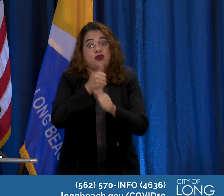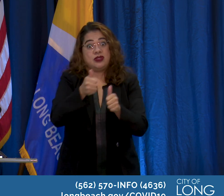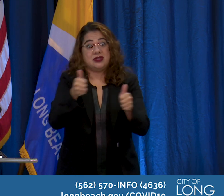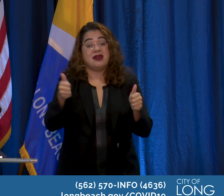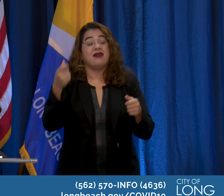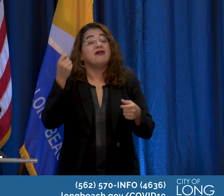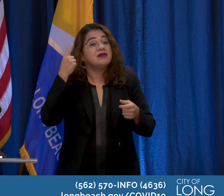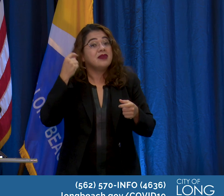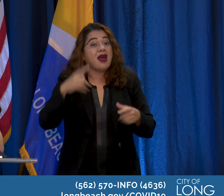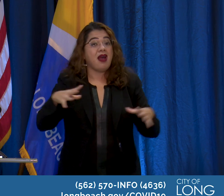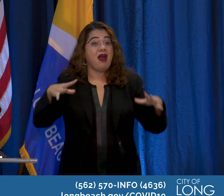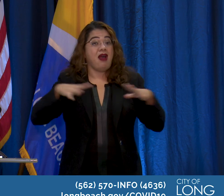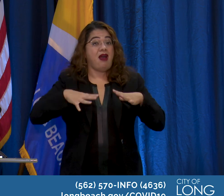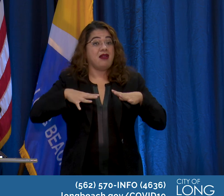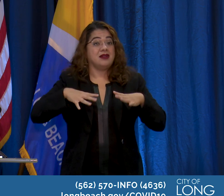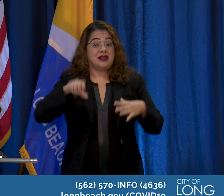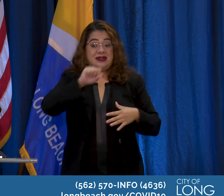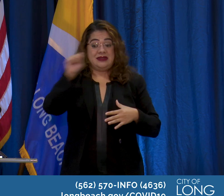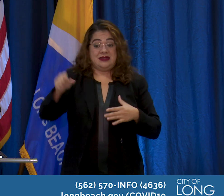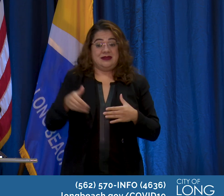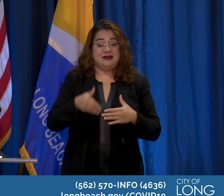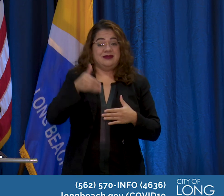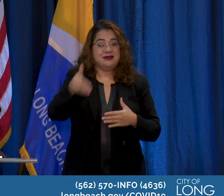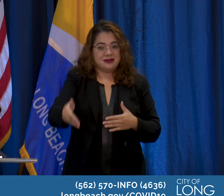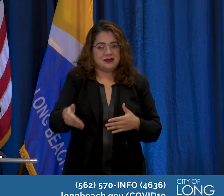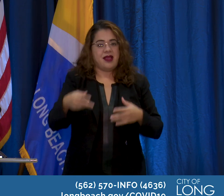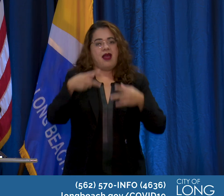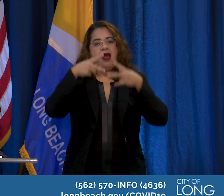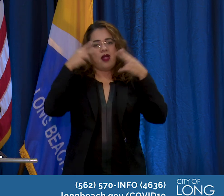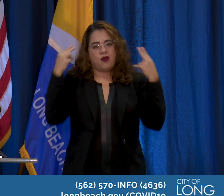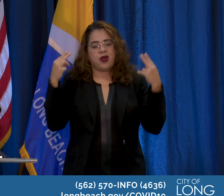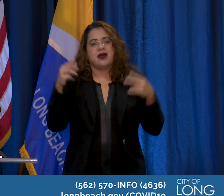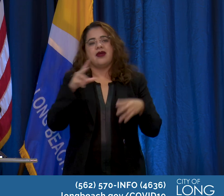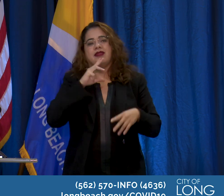Again, every individual must weigh the risk of this.